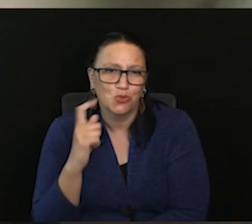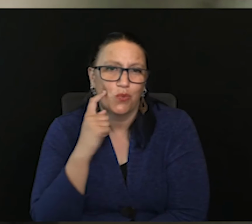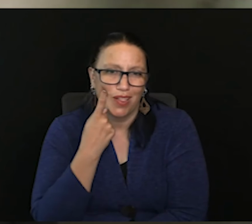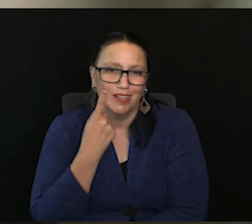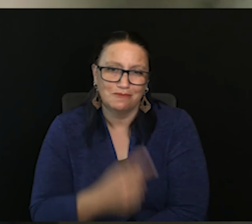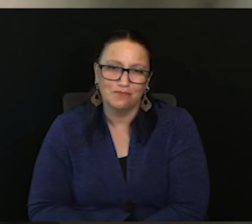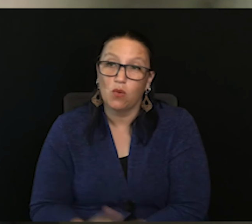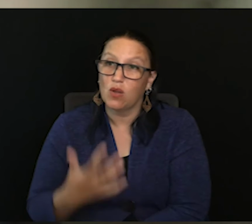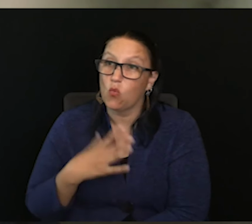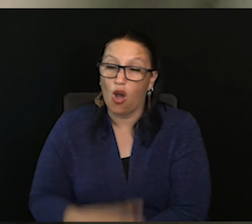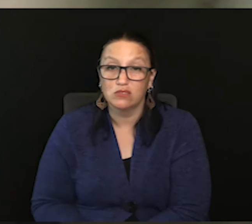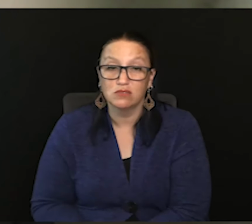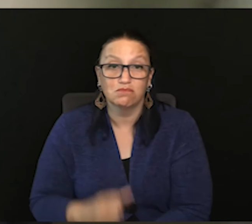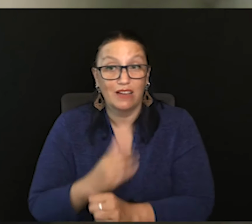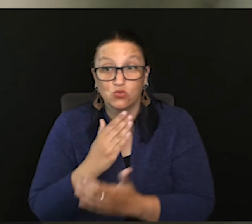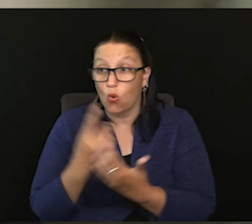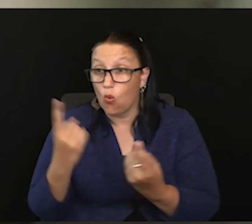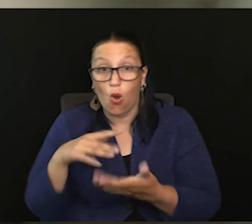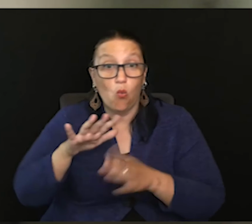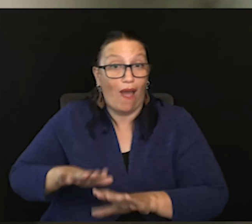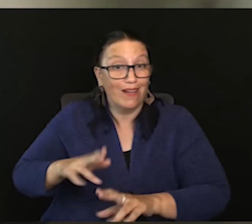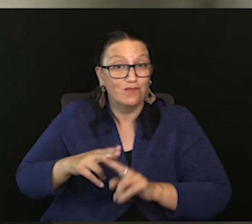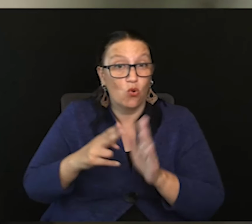will be made available and we want to lift as many of those people